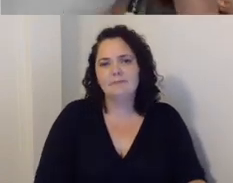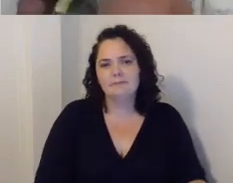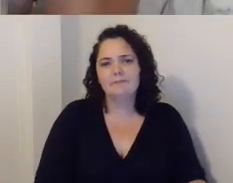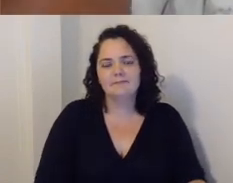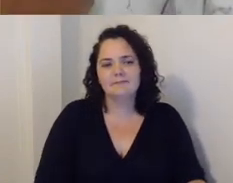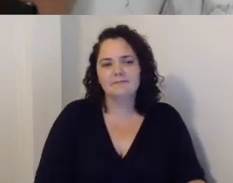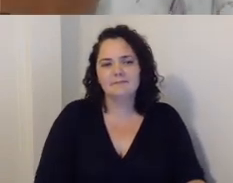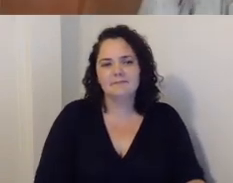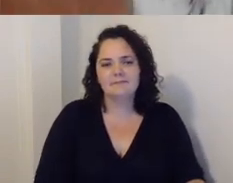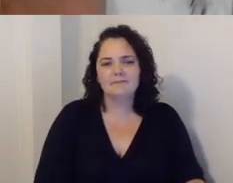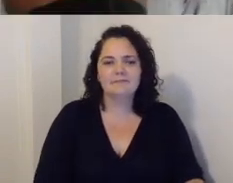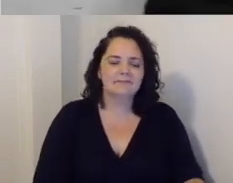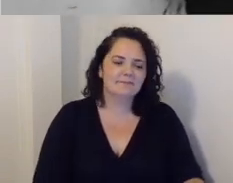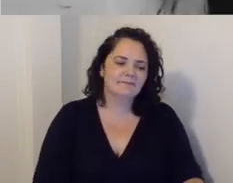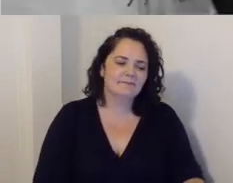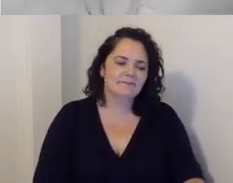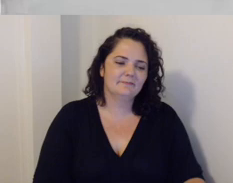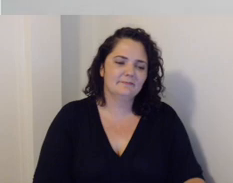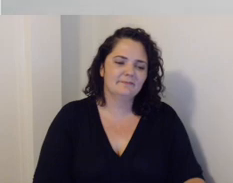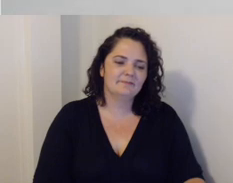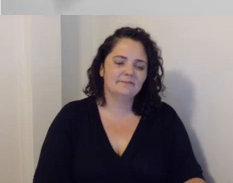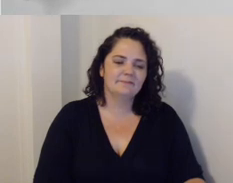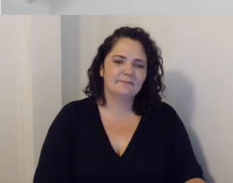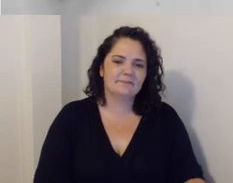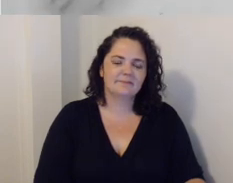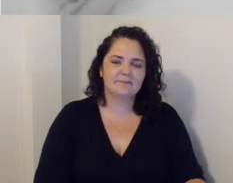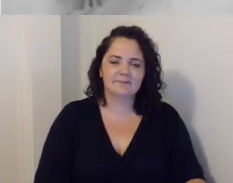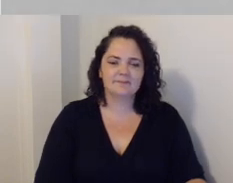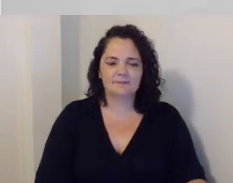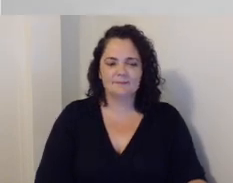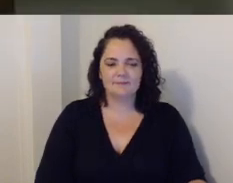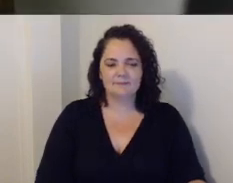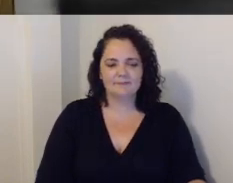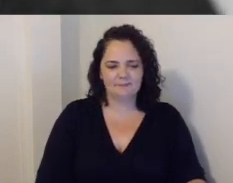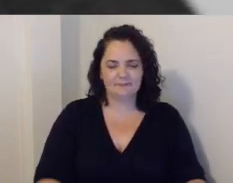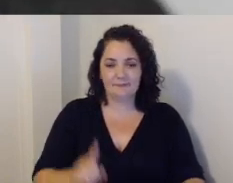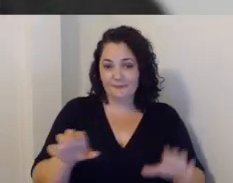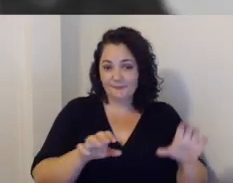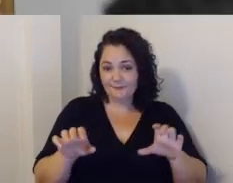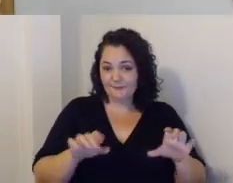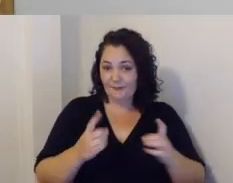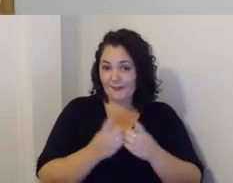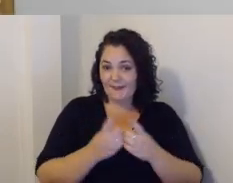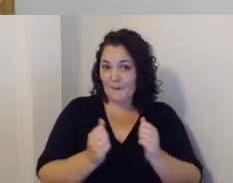alright and let me just move my materials here onto a fresh sheet of paper get that out of the